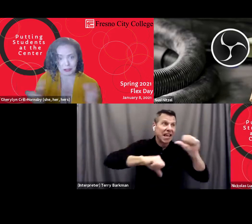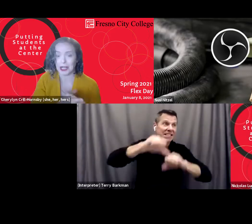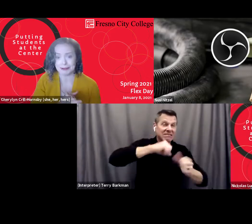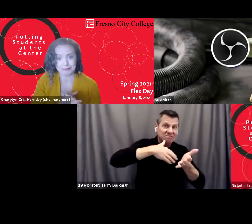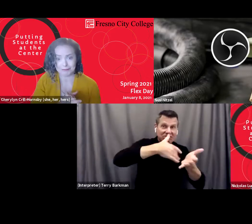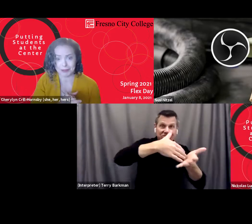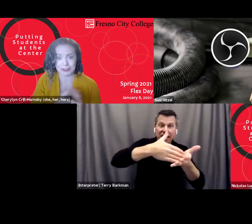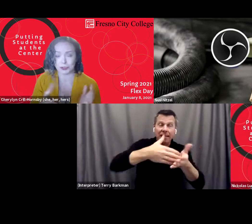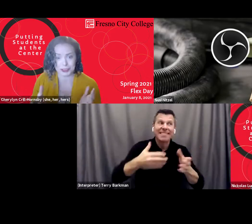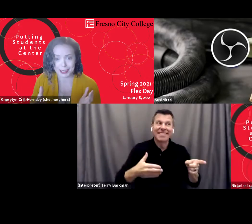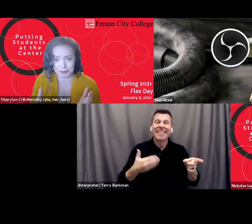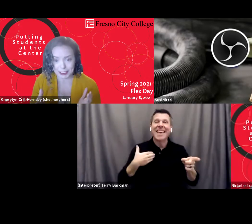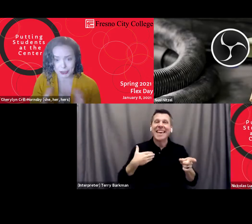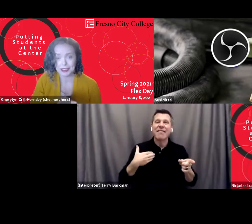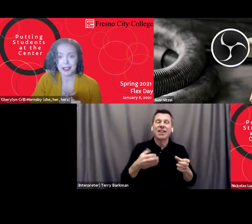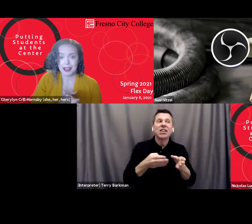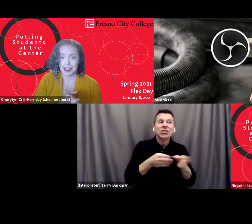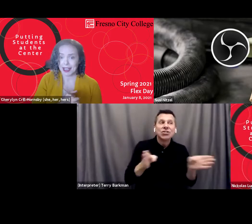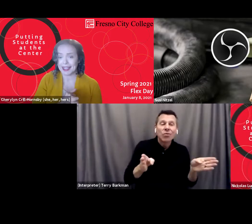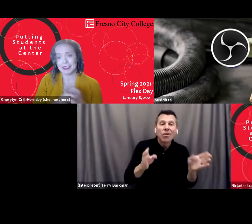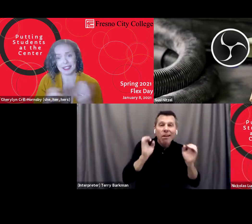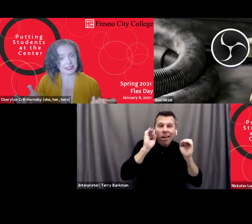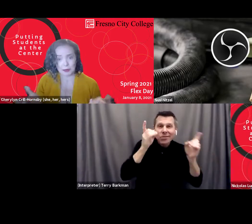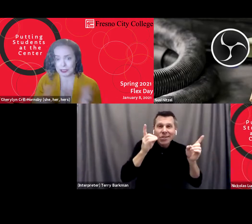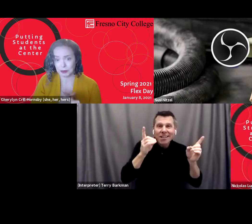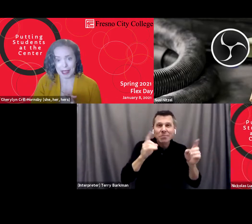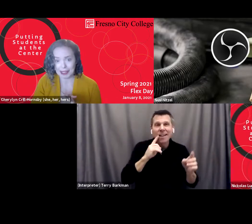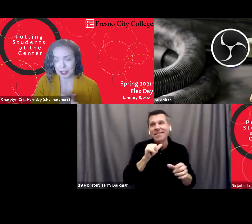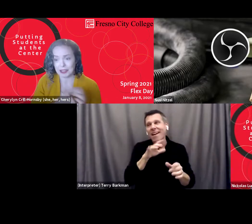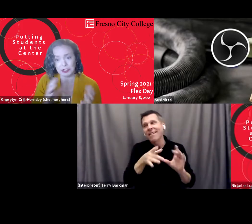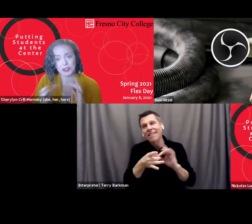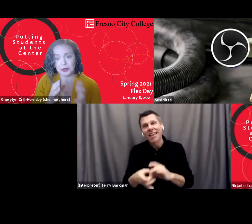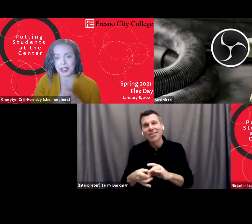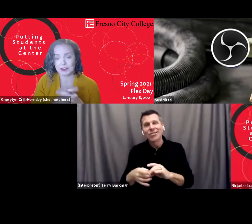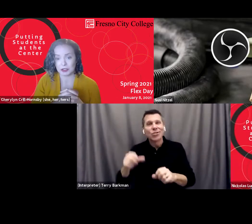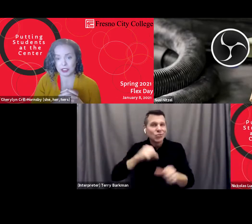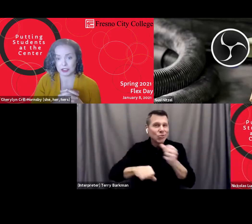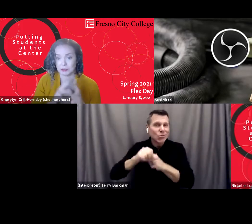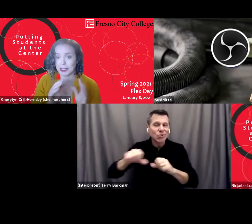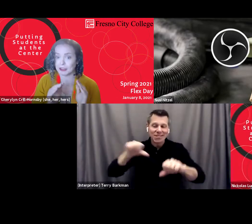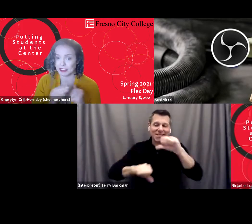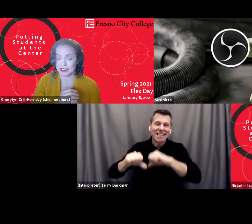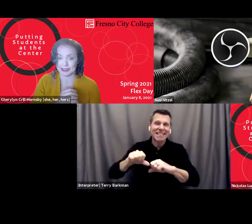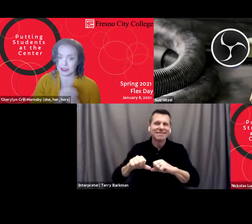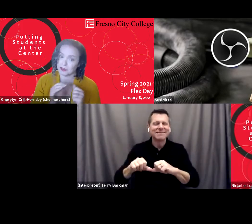that are not a social science major. And, and the same thing with math. So we do have these crossovers, my understanding is that the